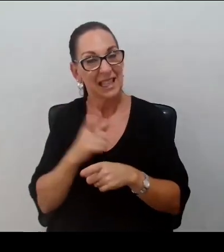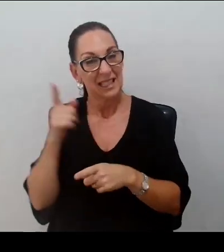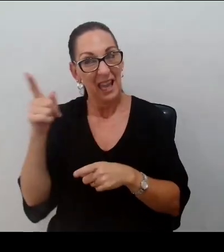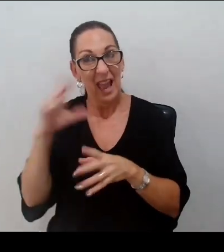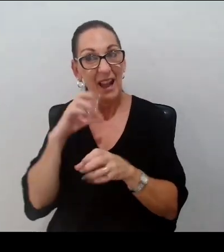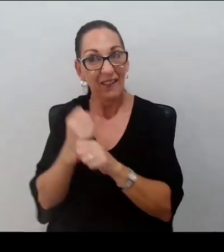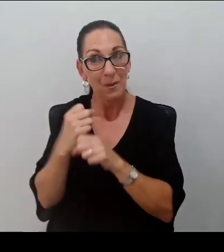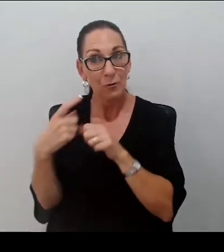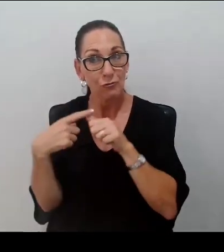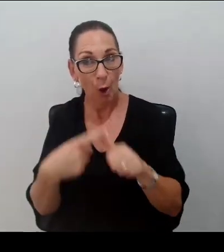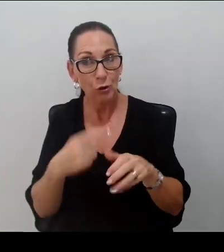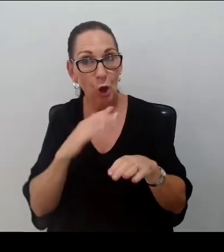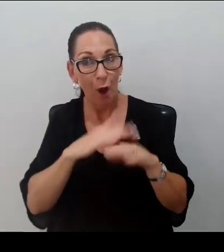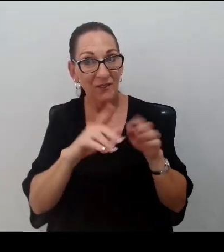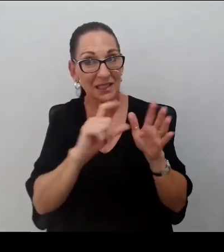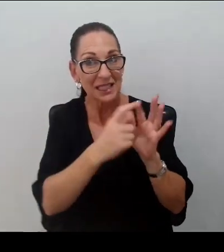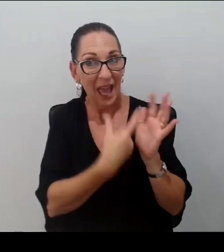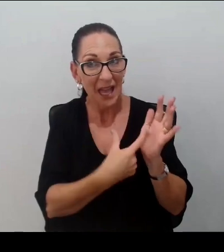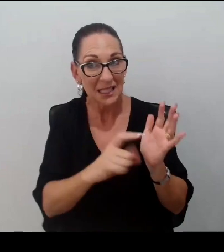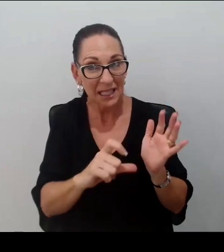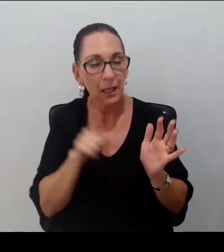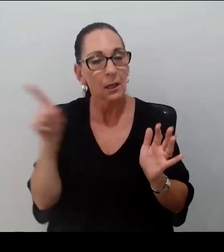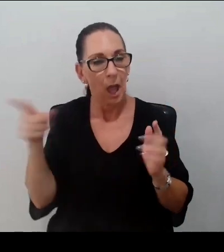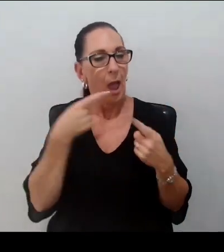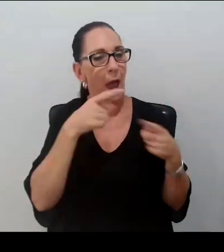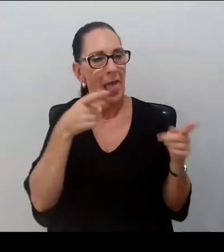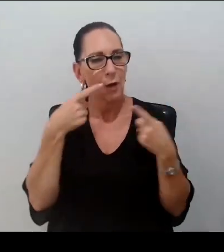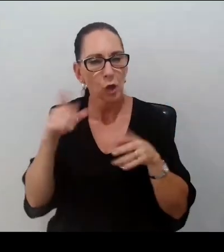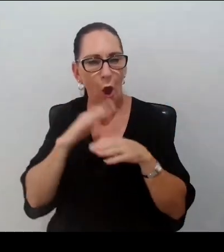included the announcement of a number of measures that support the reduction and